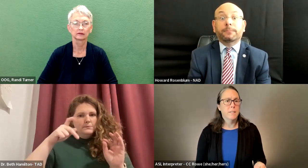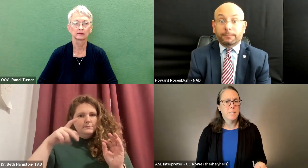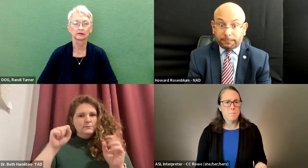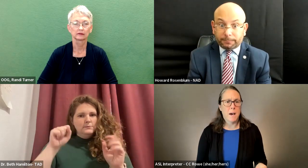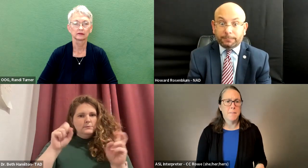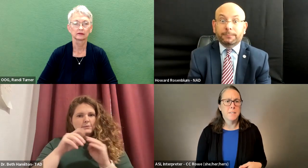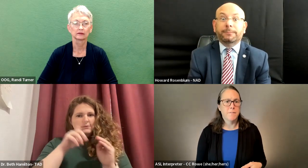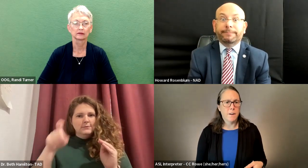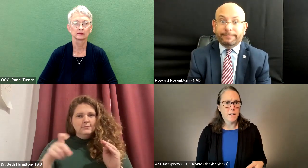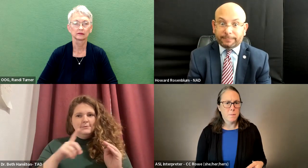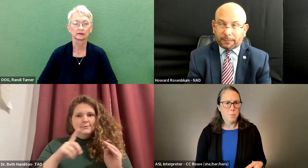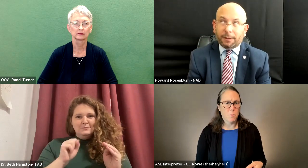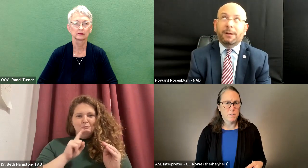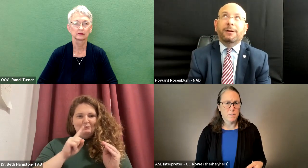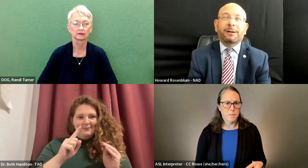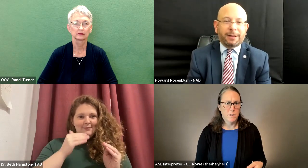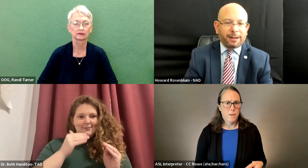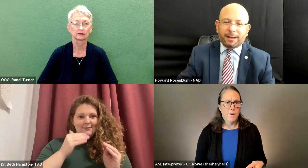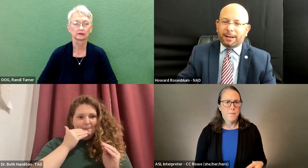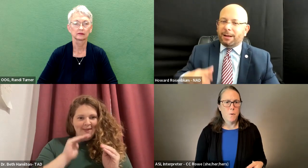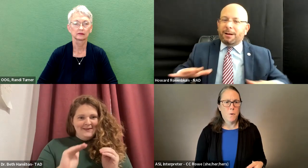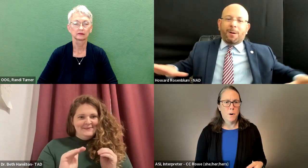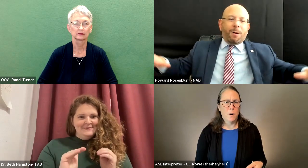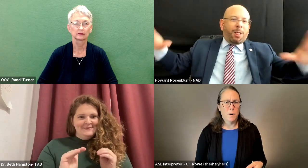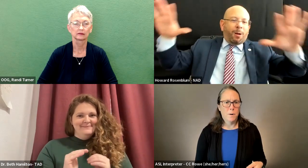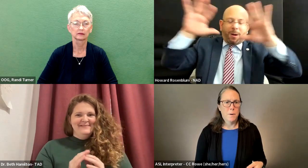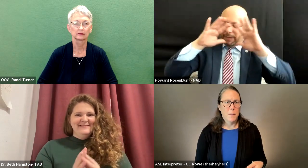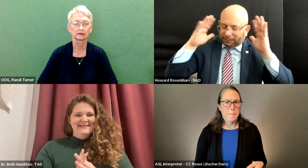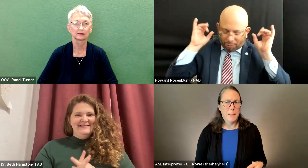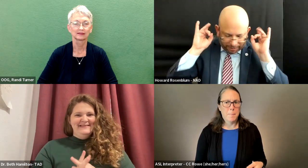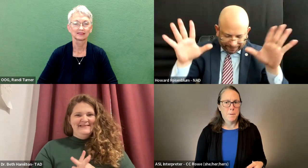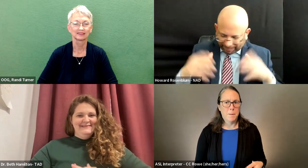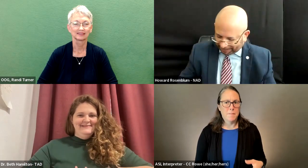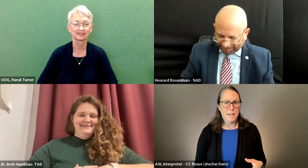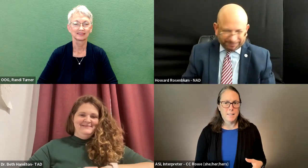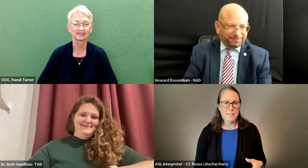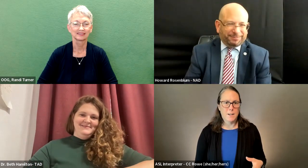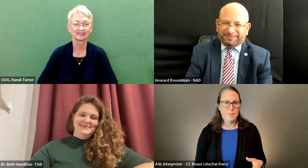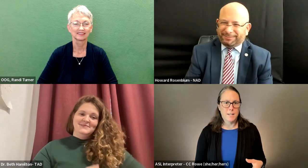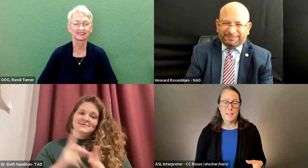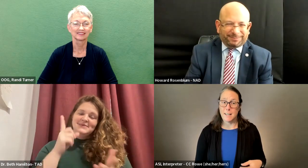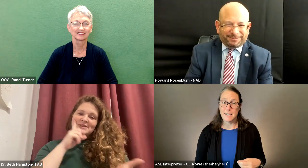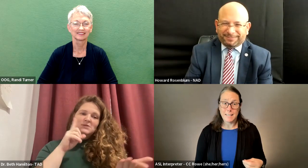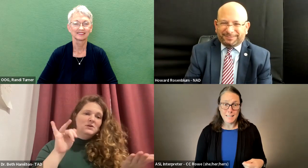the future care of the Deaf for Deaf children and we'll be rolling out information from this